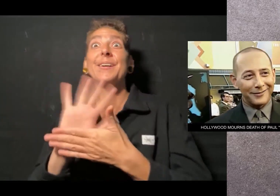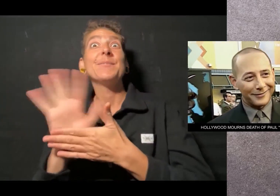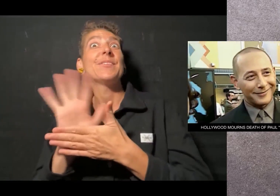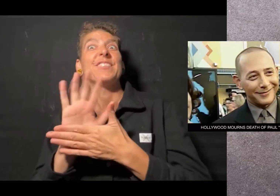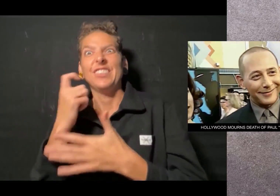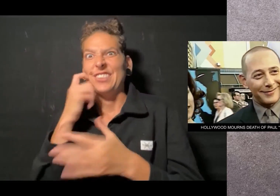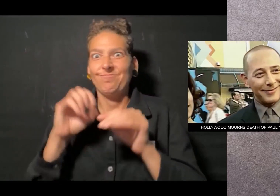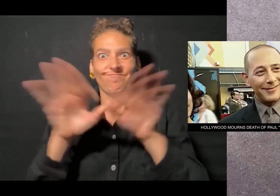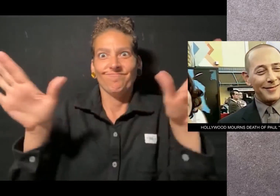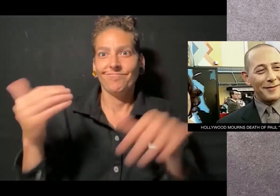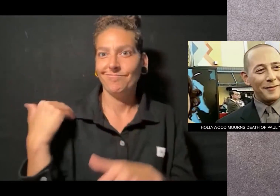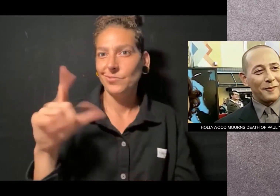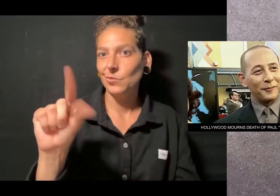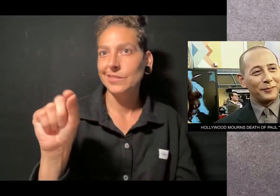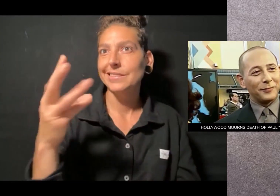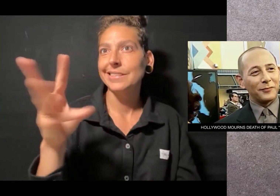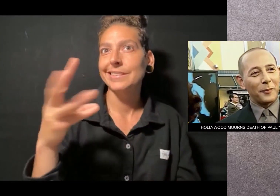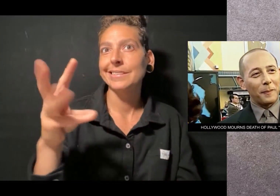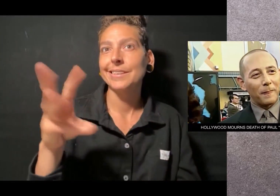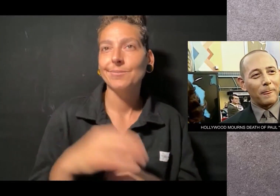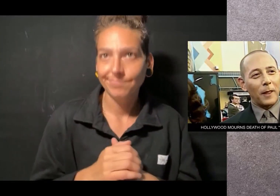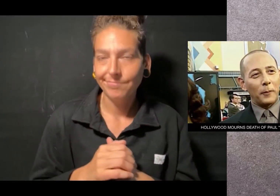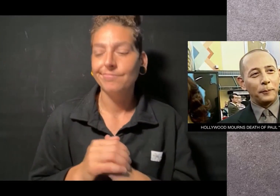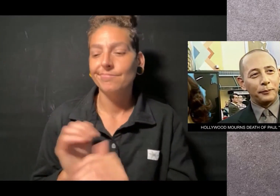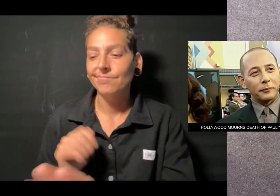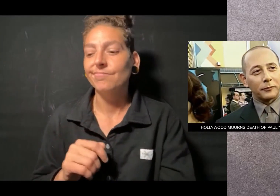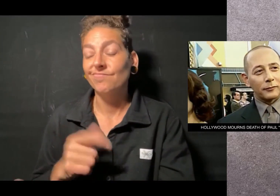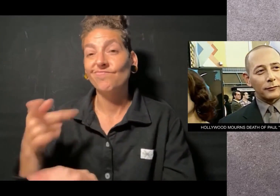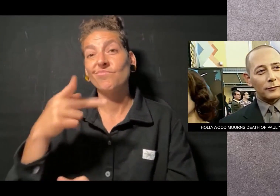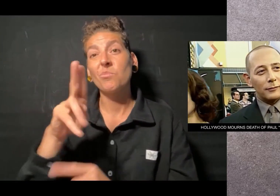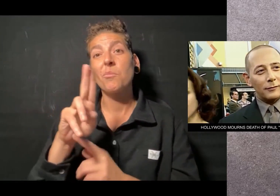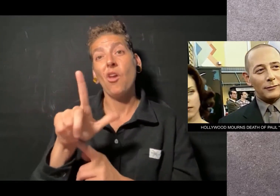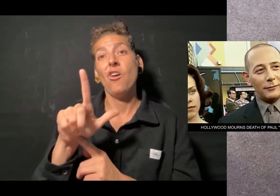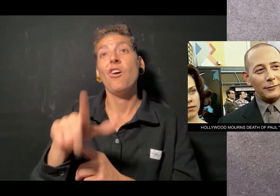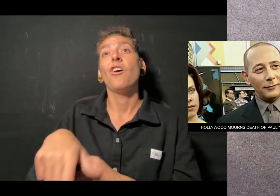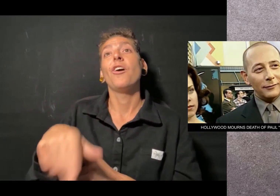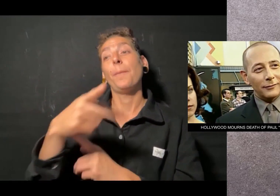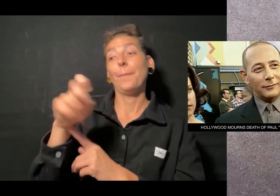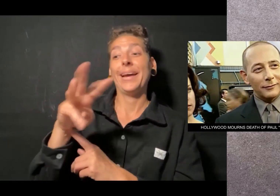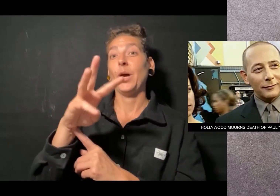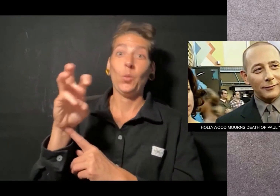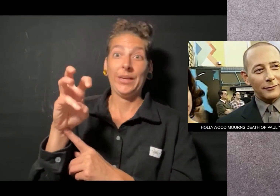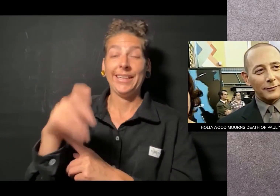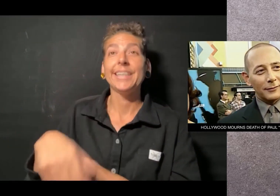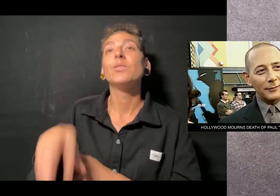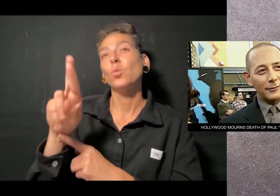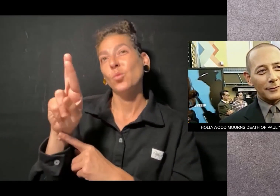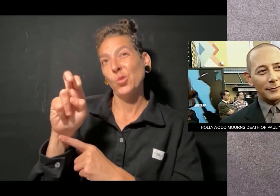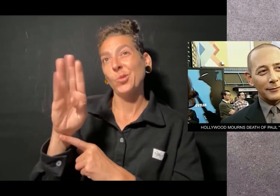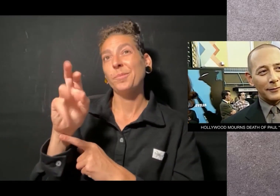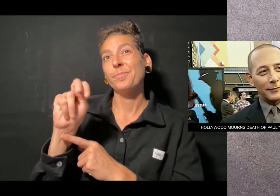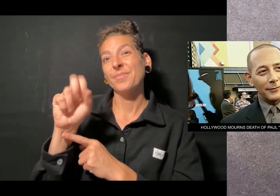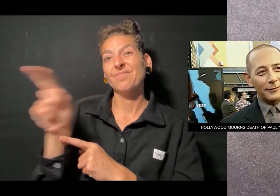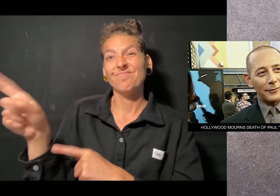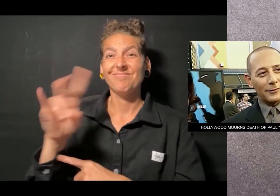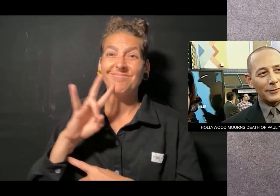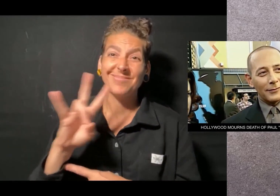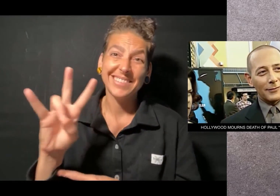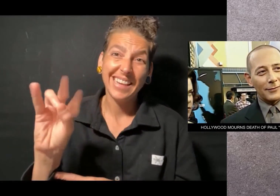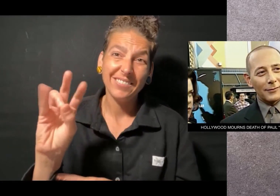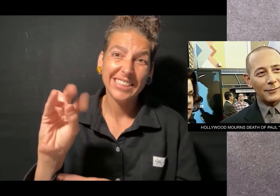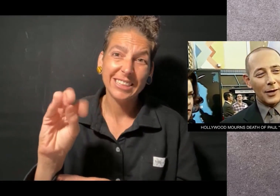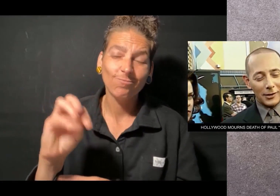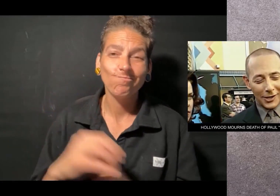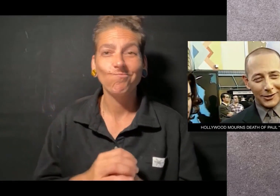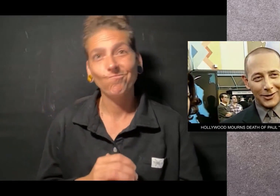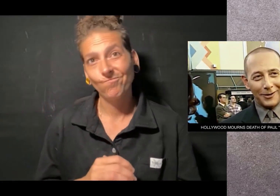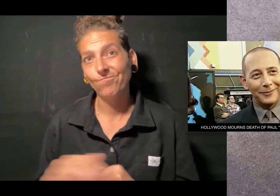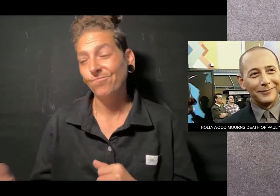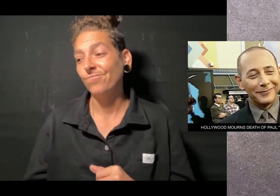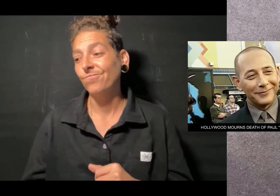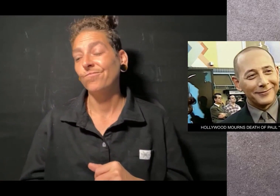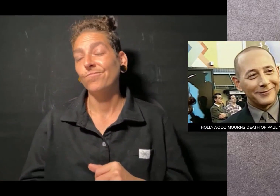his last Pee-wee Herman movie was released in 2016 Paul Pee-wee Herman Reubens was 70